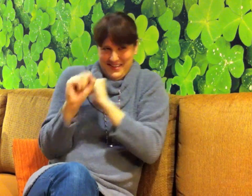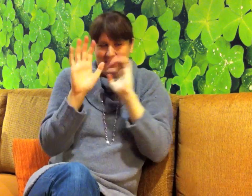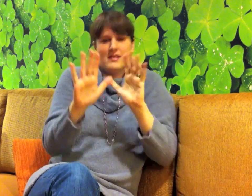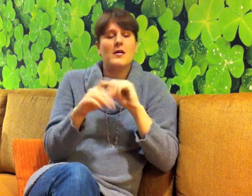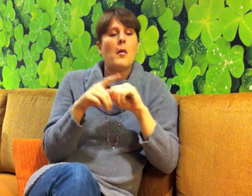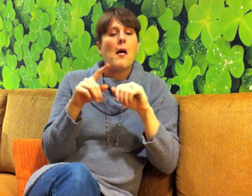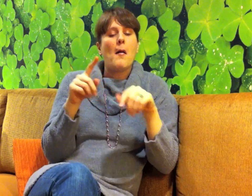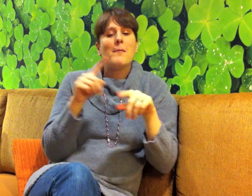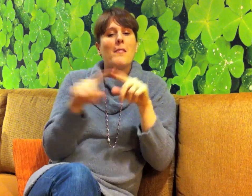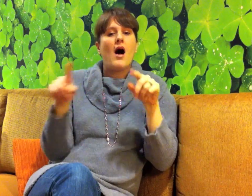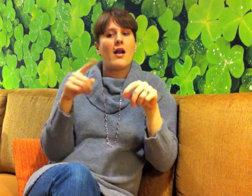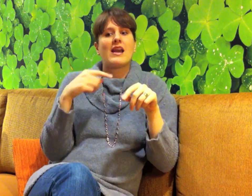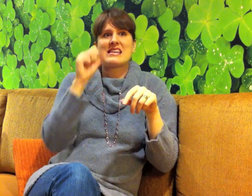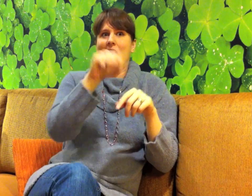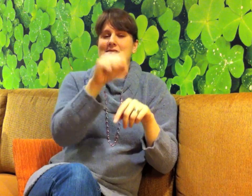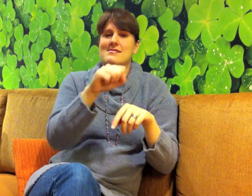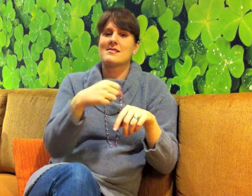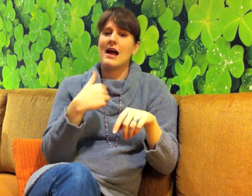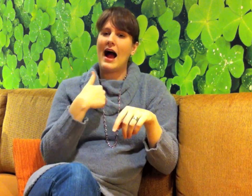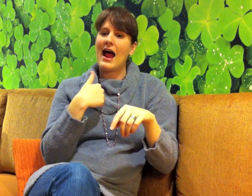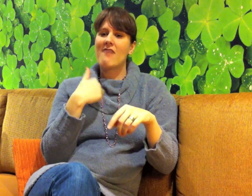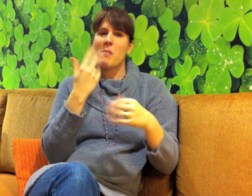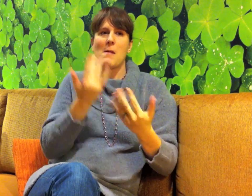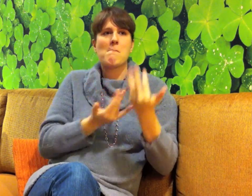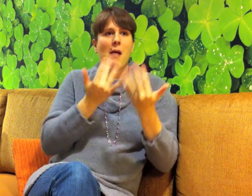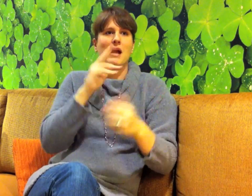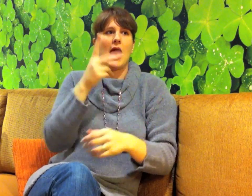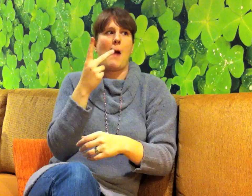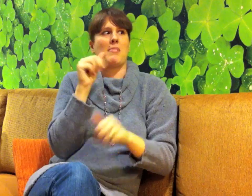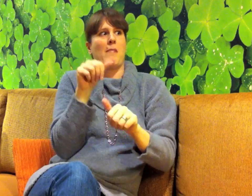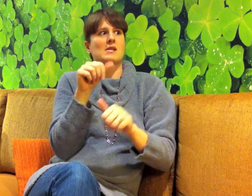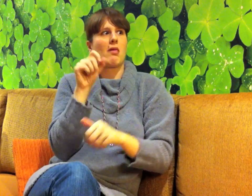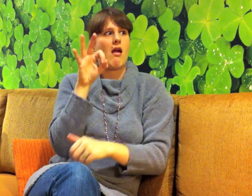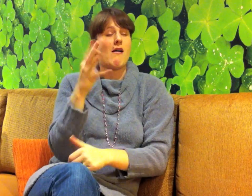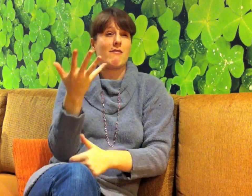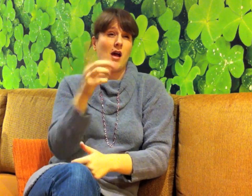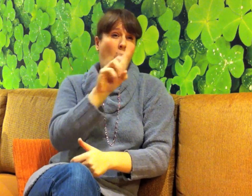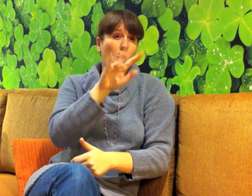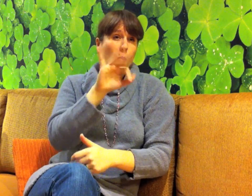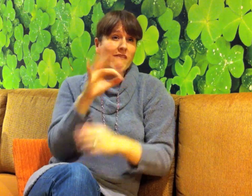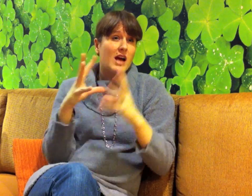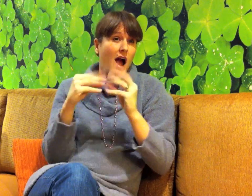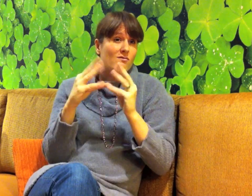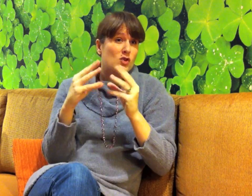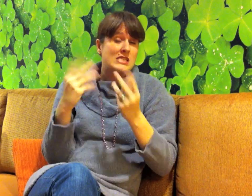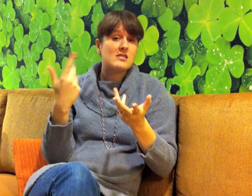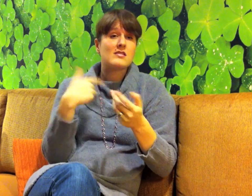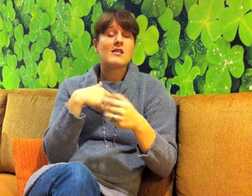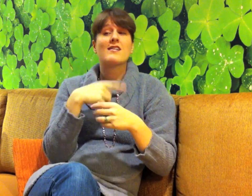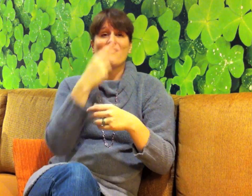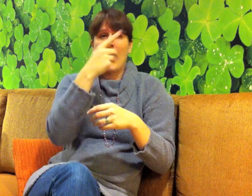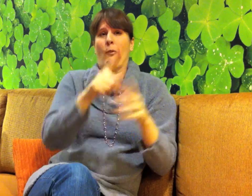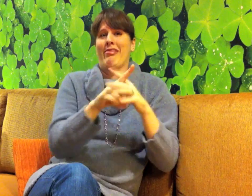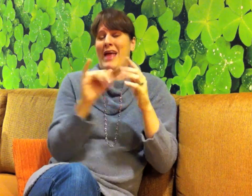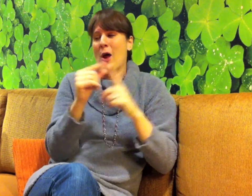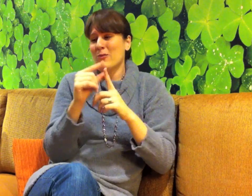Yes, I’ve been bubbling up the possibility of having a DWIF conference. Funny you mentioned that word